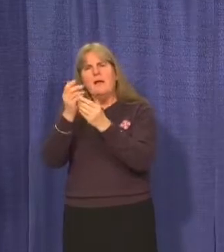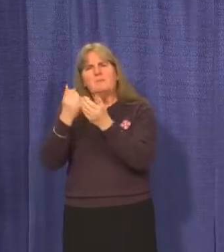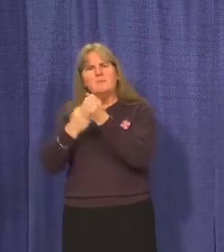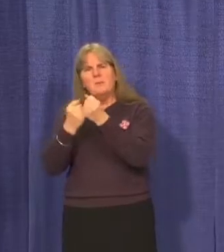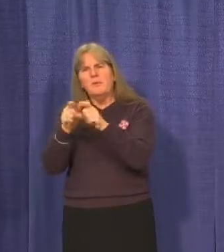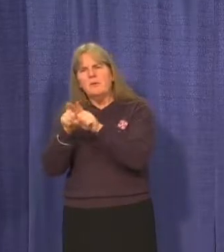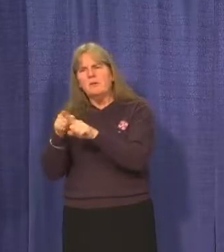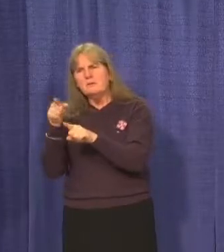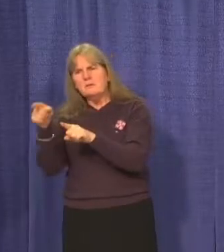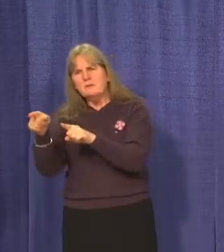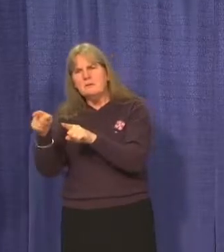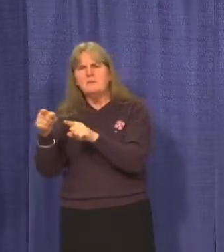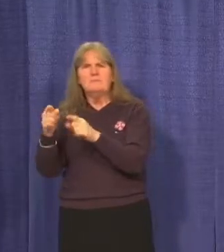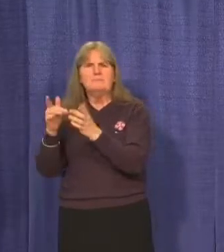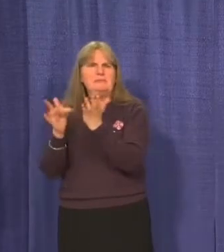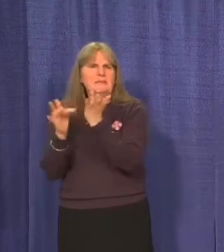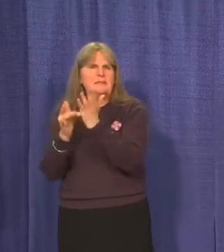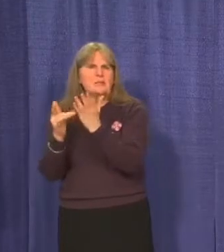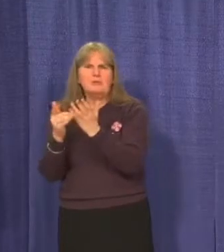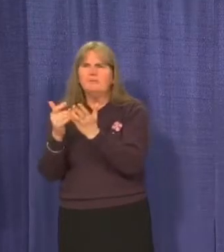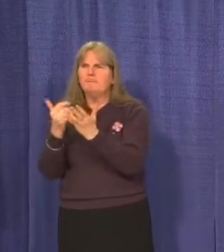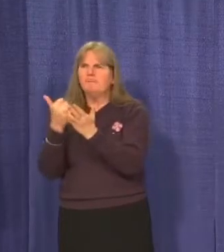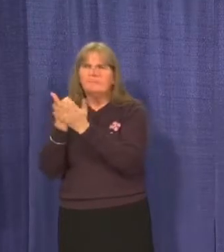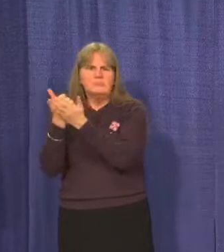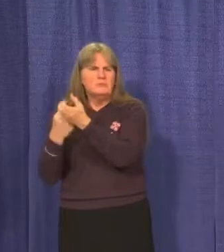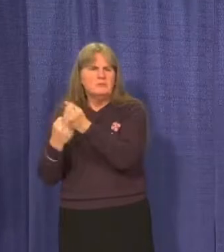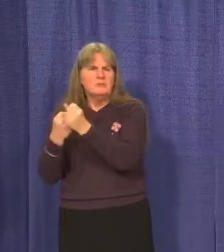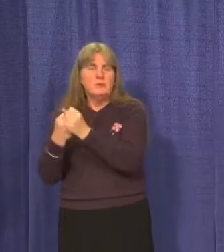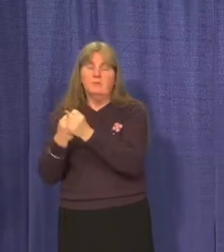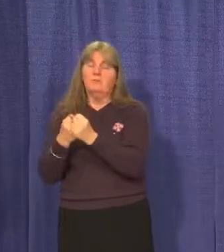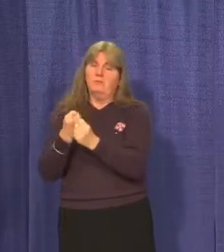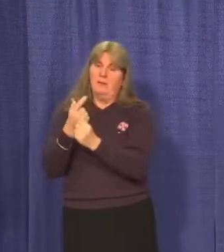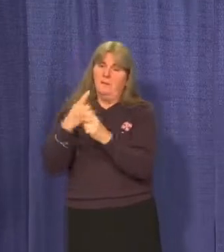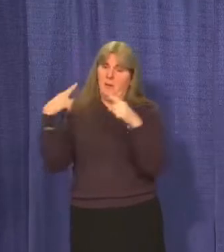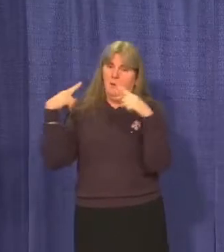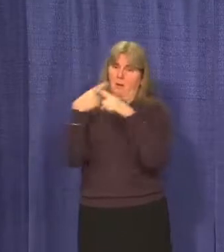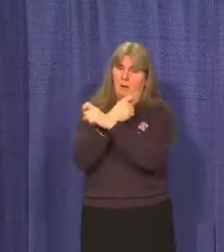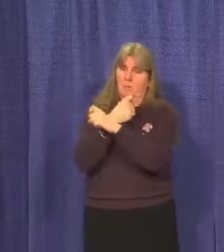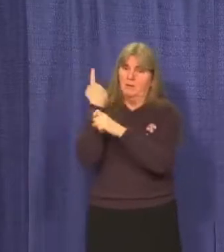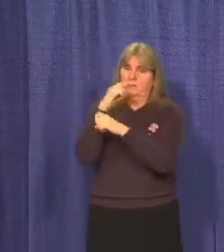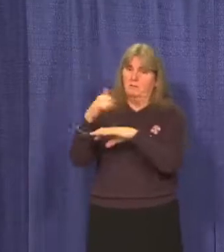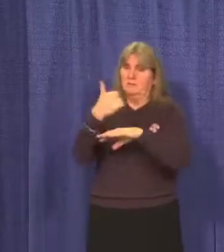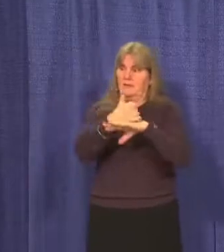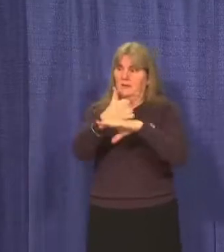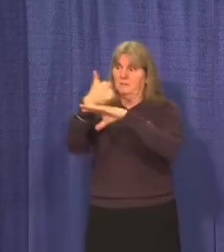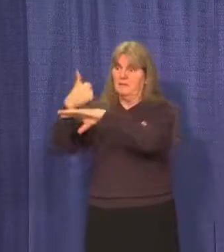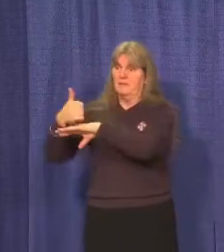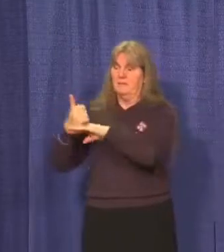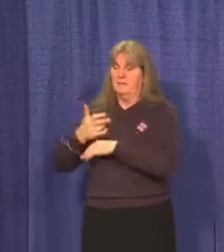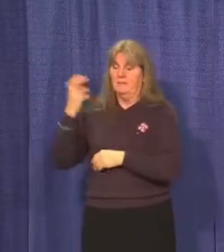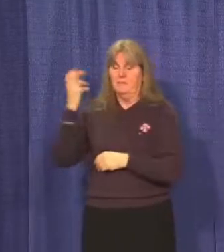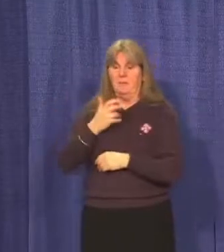The more you learn about these operations, the complexities are amazing. The fact that we are actually